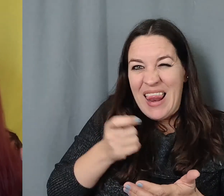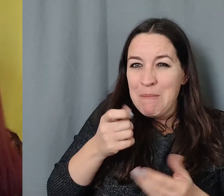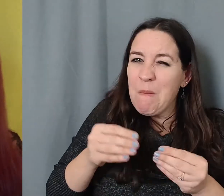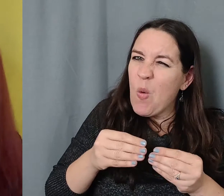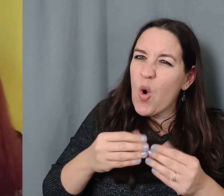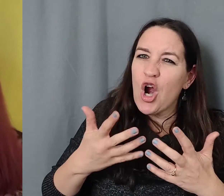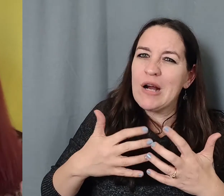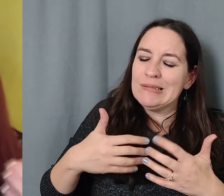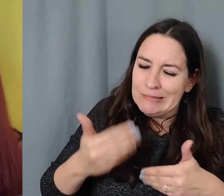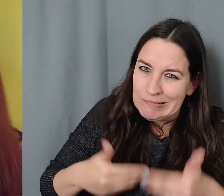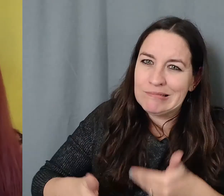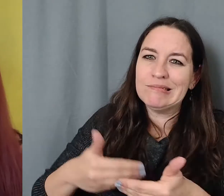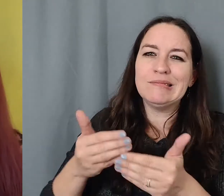personal oomph to keep going in that.